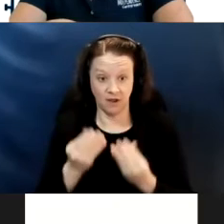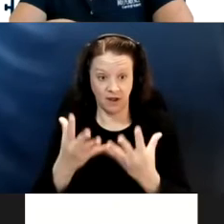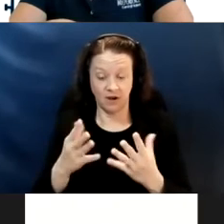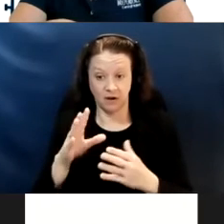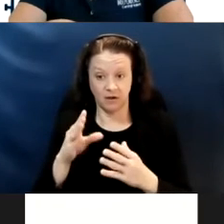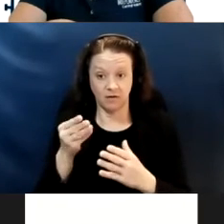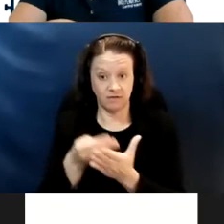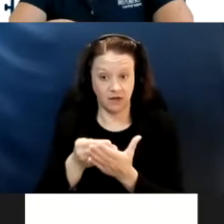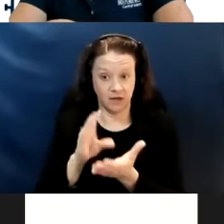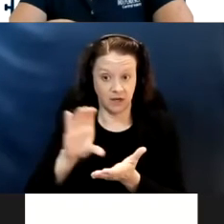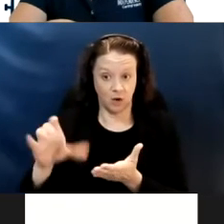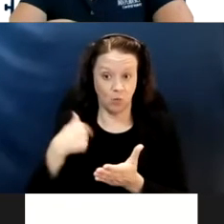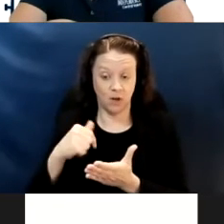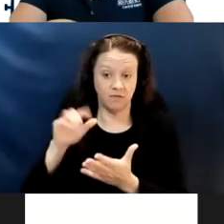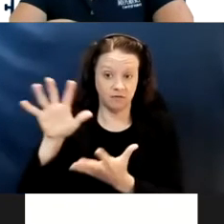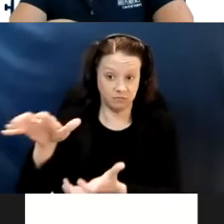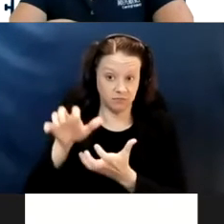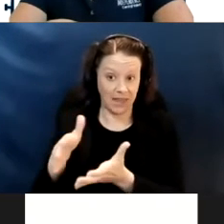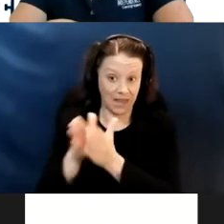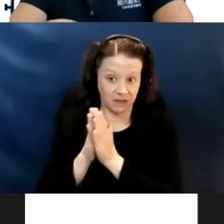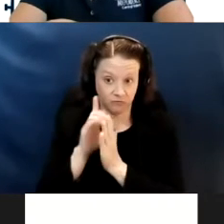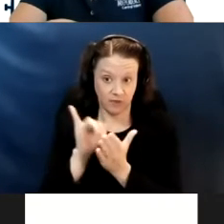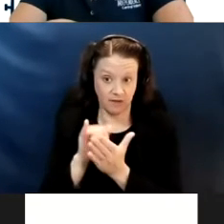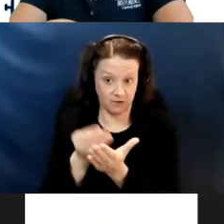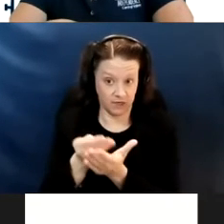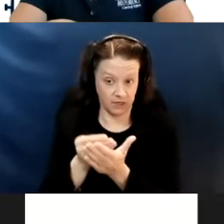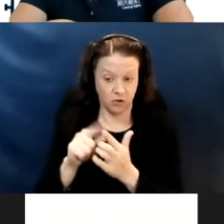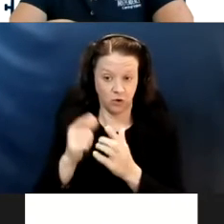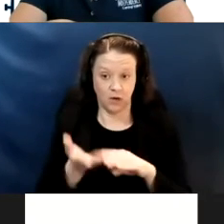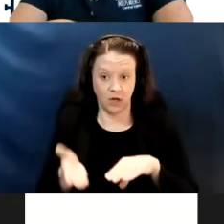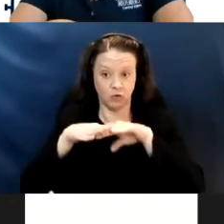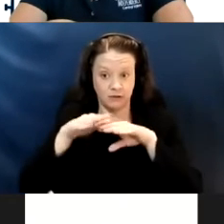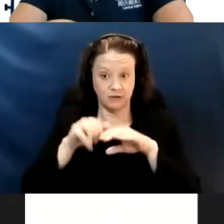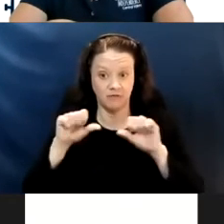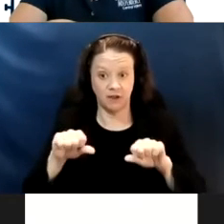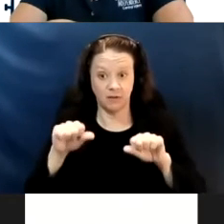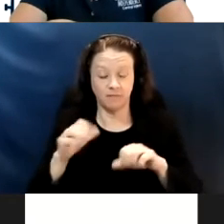into to help try to increase the availability of vaccines for people with disabilities